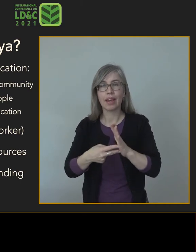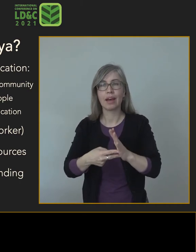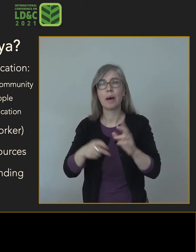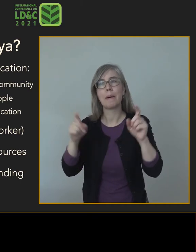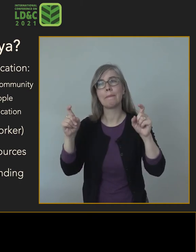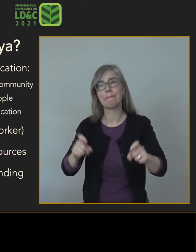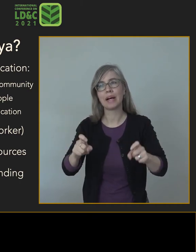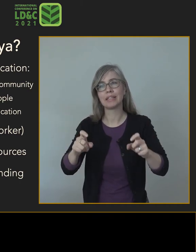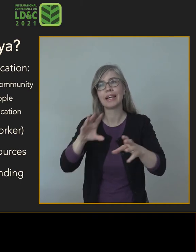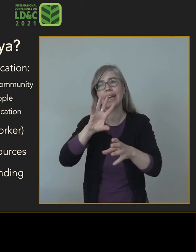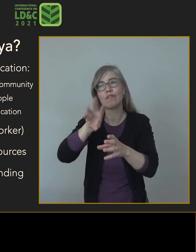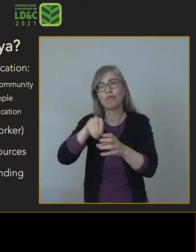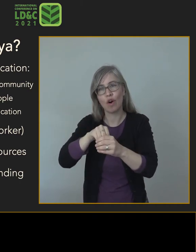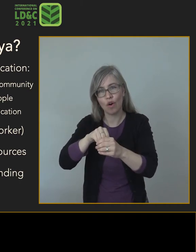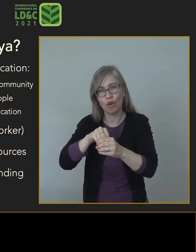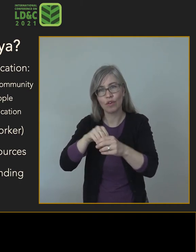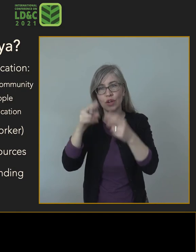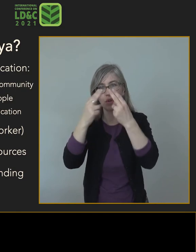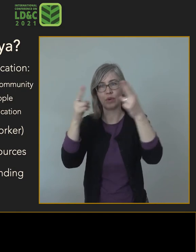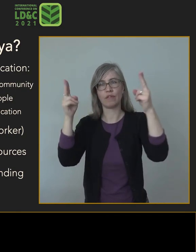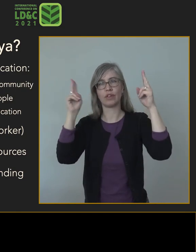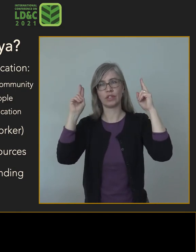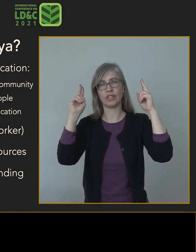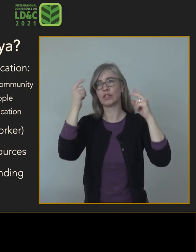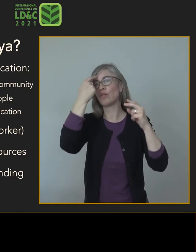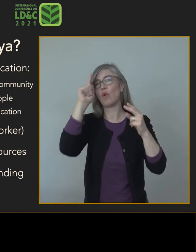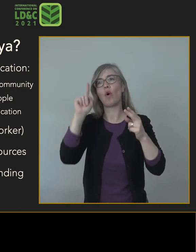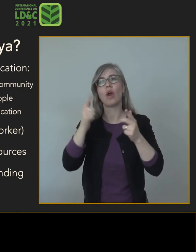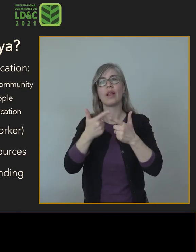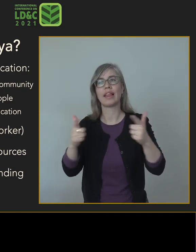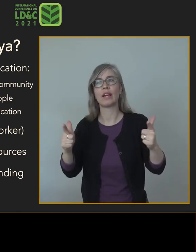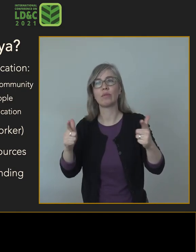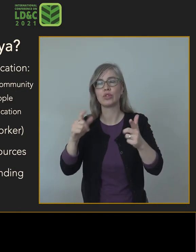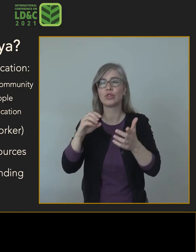Altogether, these are some ways that universities play an important role